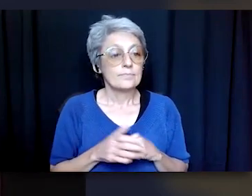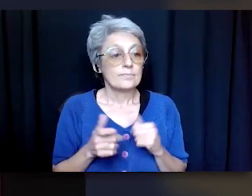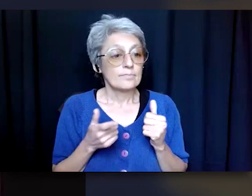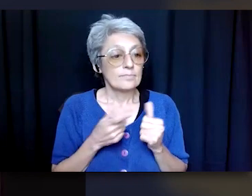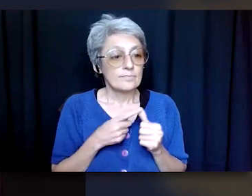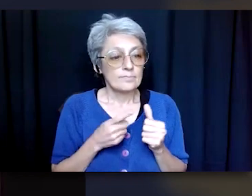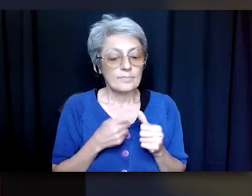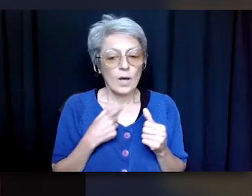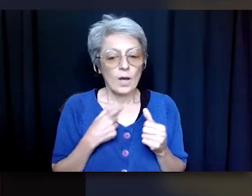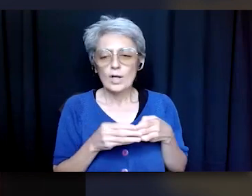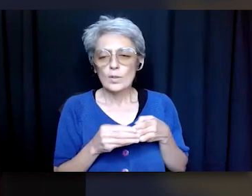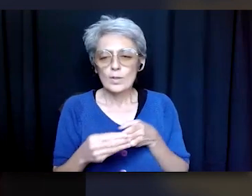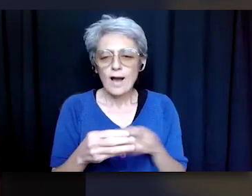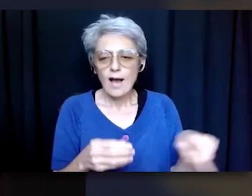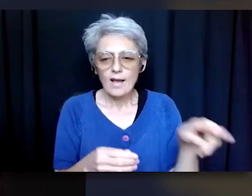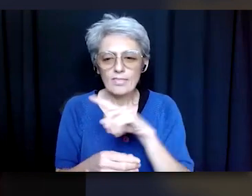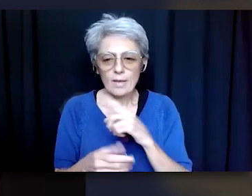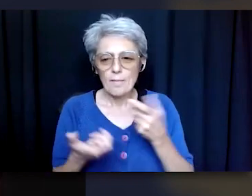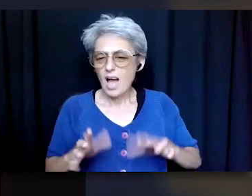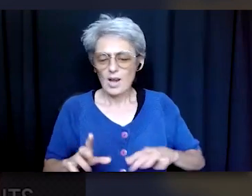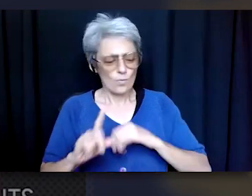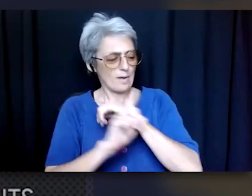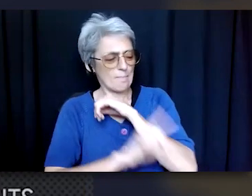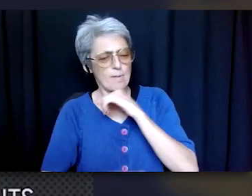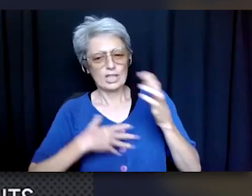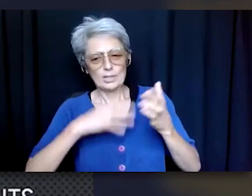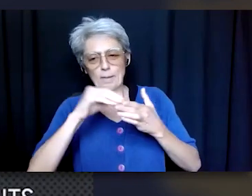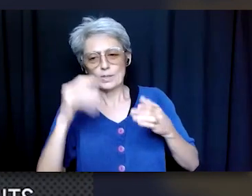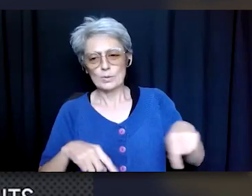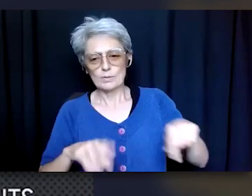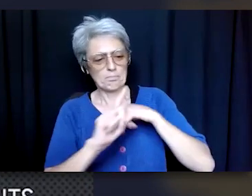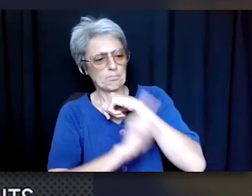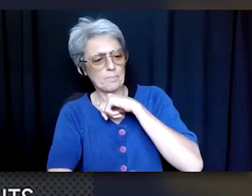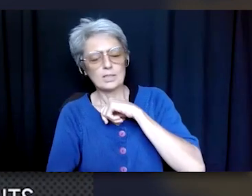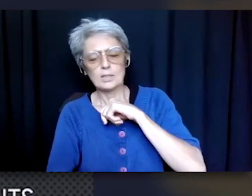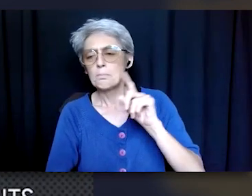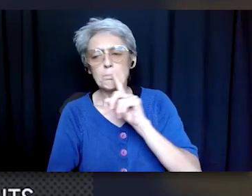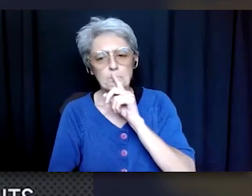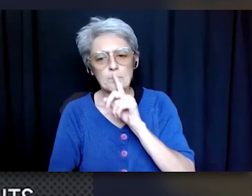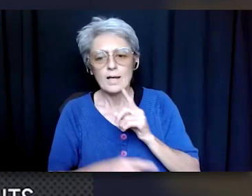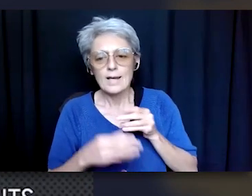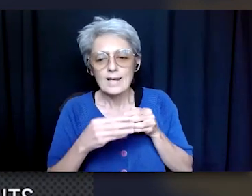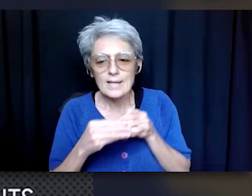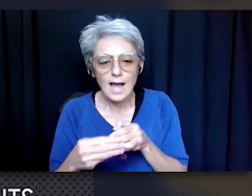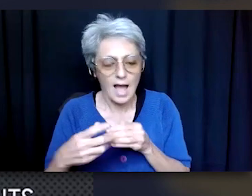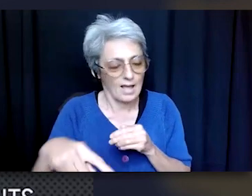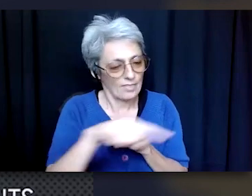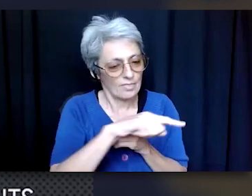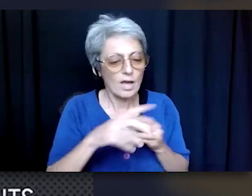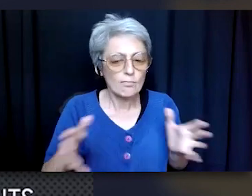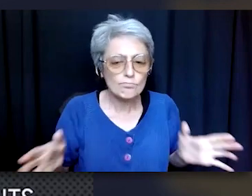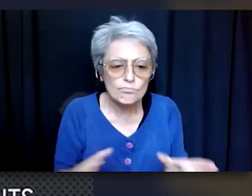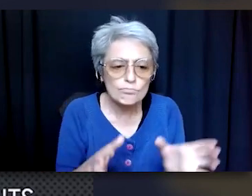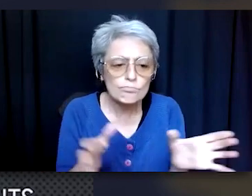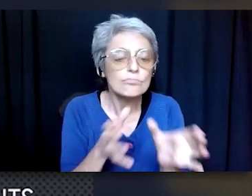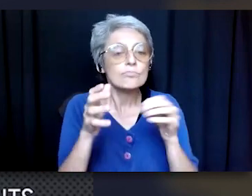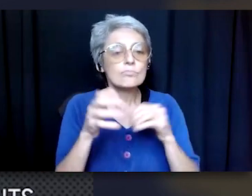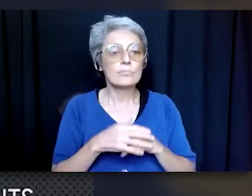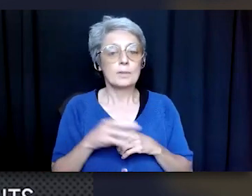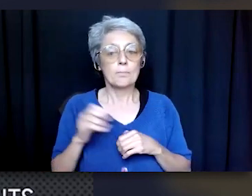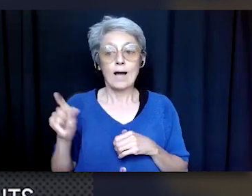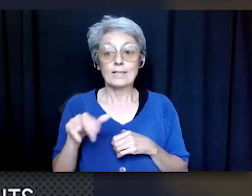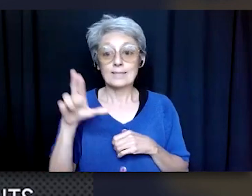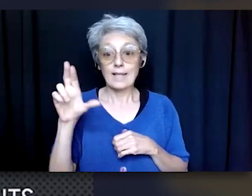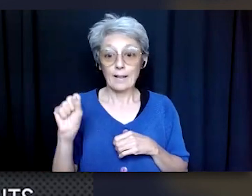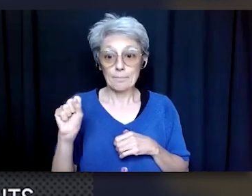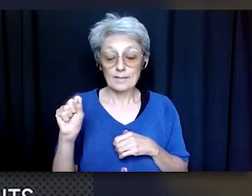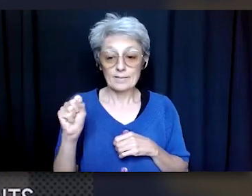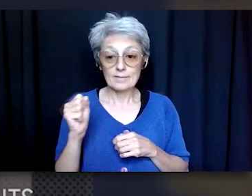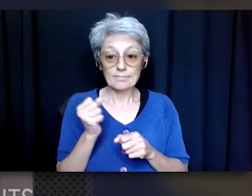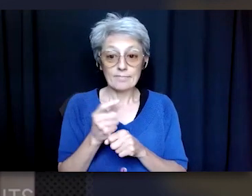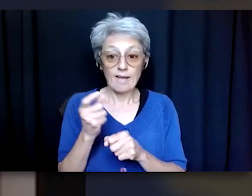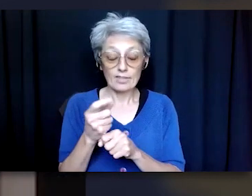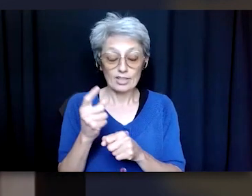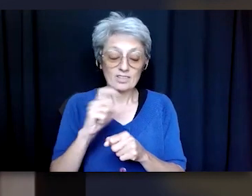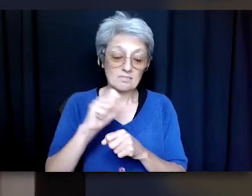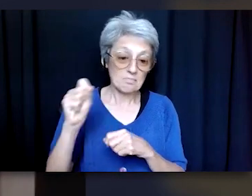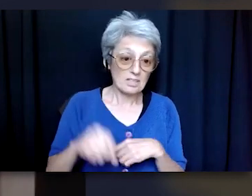them, fundamentally. So my syllabus is focused on what not to do to get caught using AI. Now my last